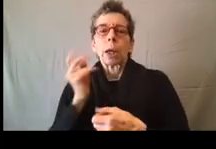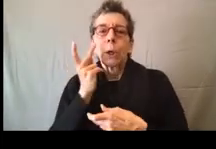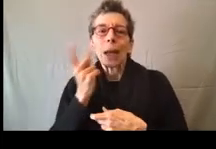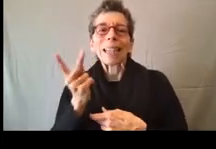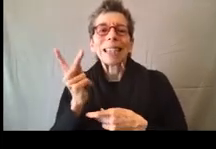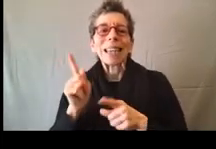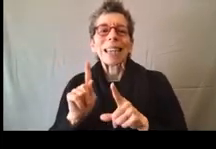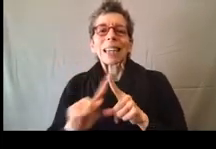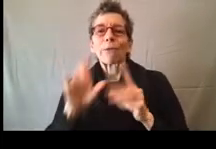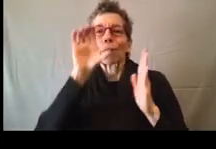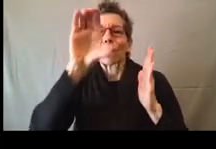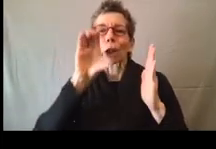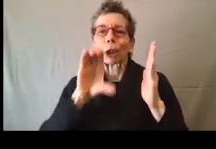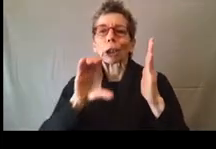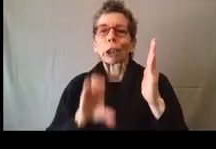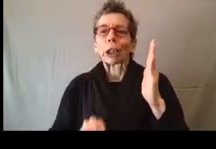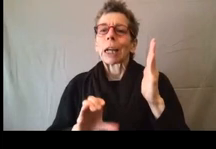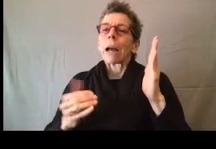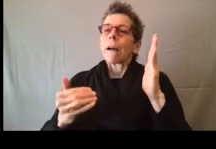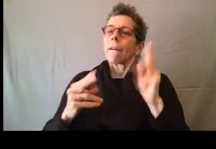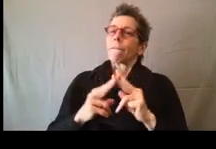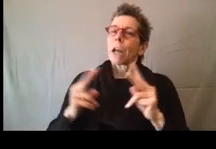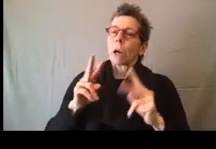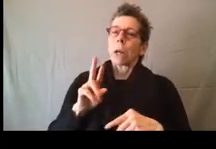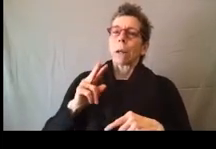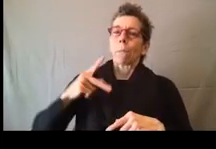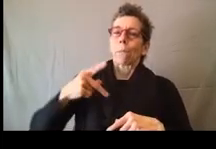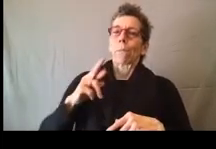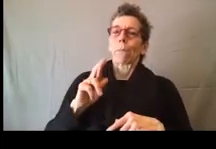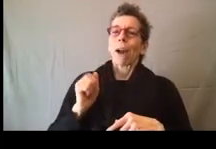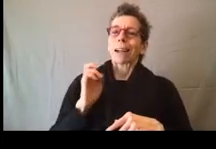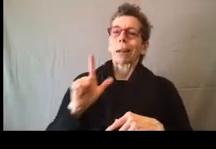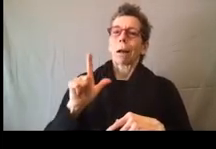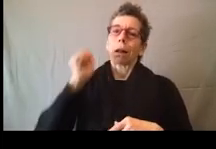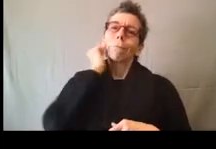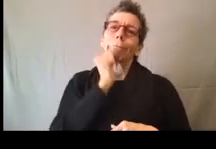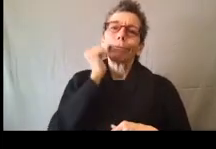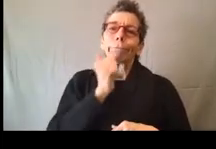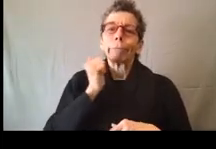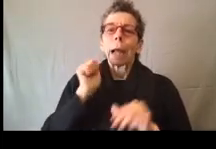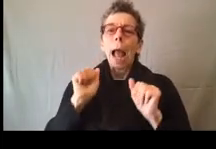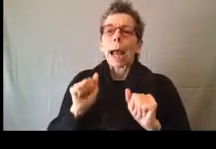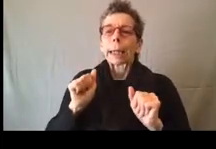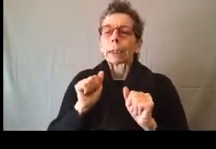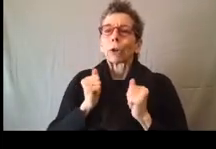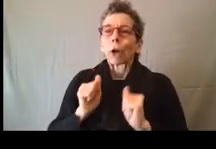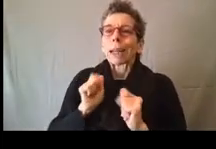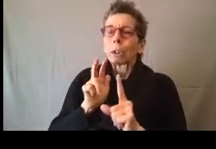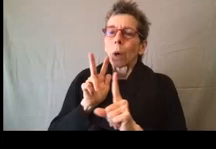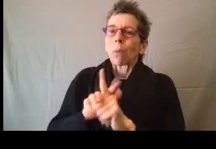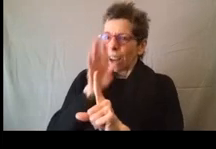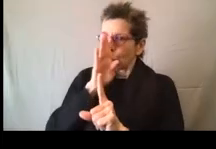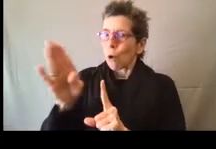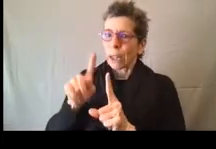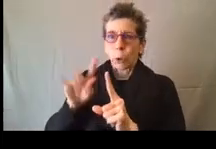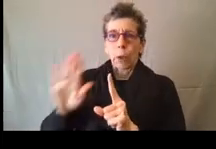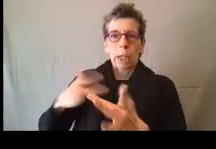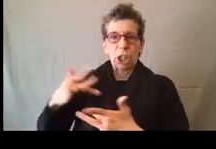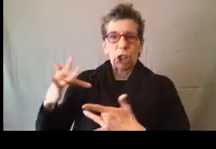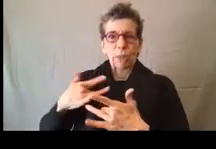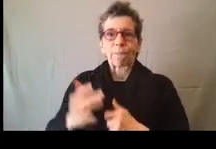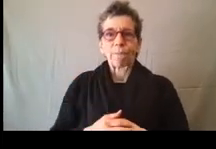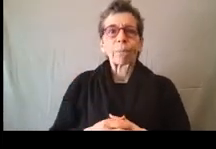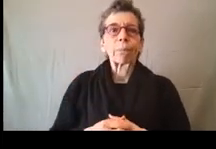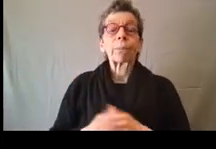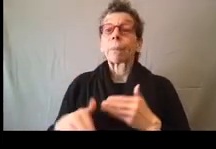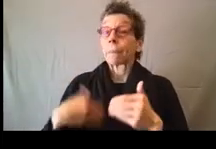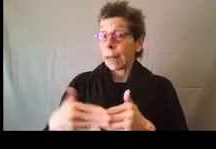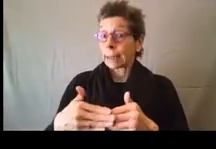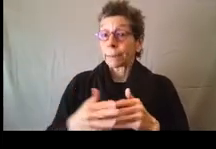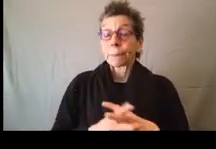created with practical information and they are direct to the point. Next slide. Here